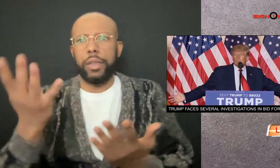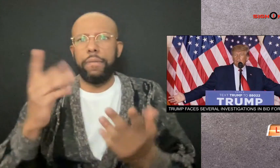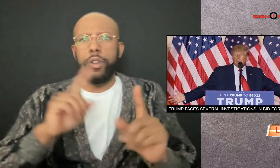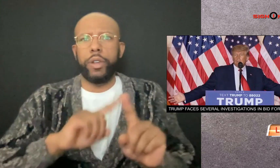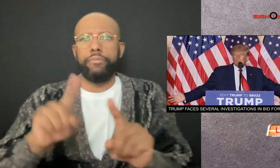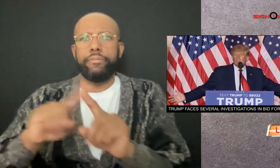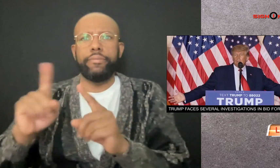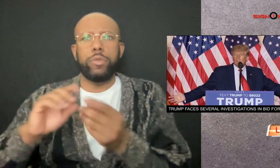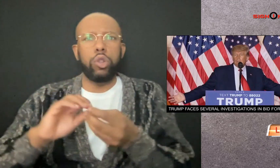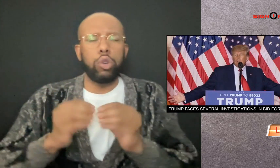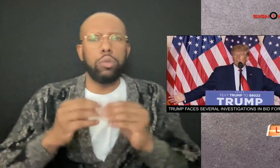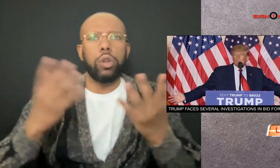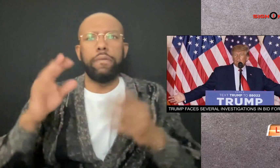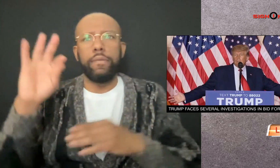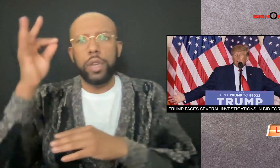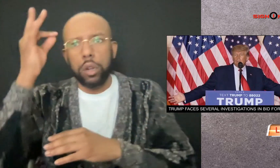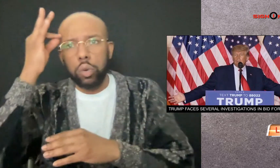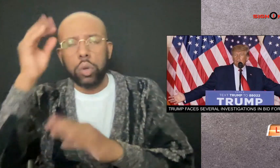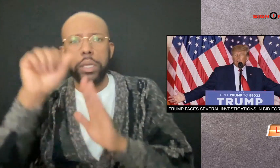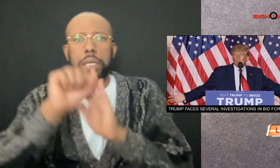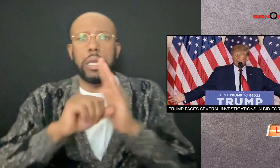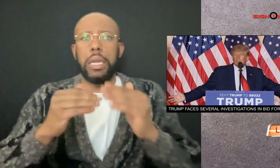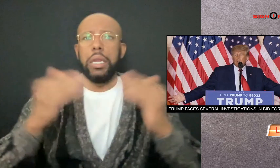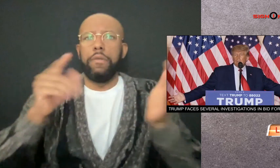Donald Trump is facing a number of federal and